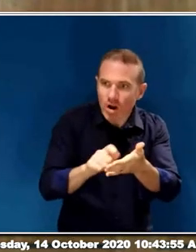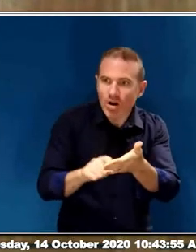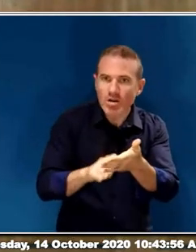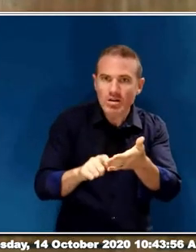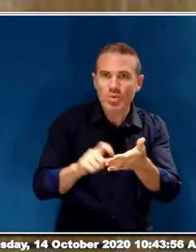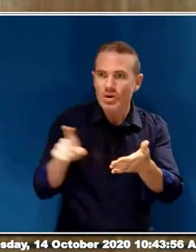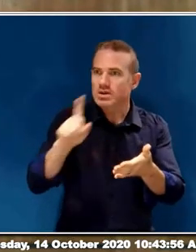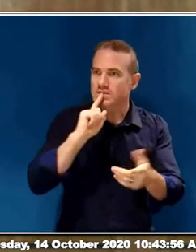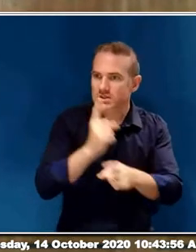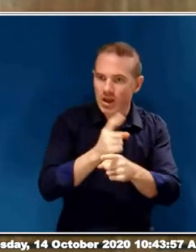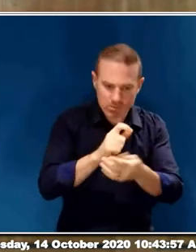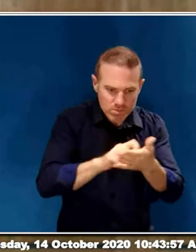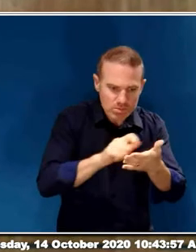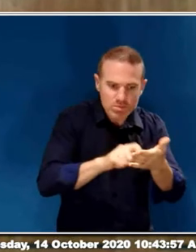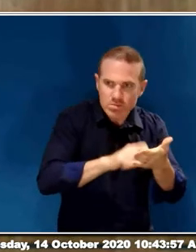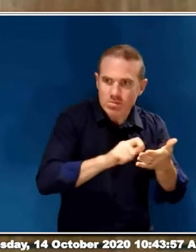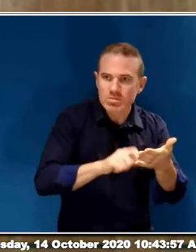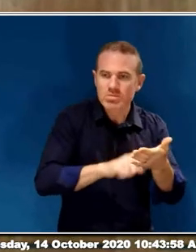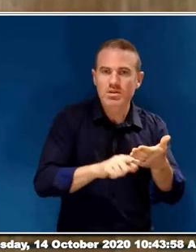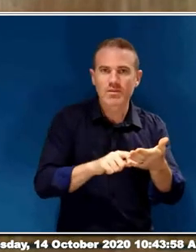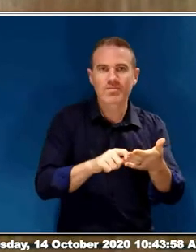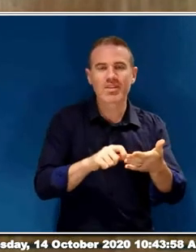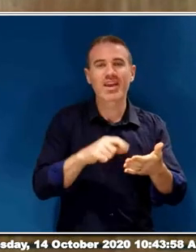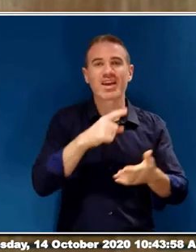She asked him if he got these behaviours from home.